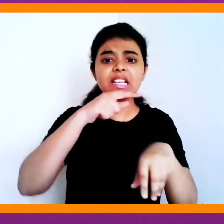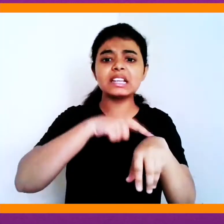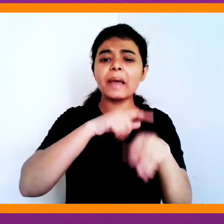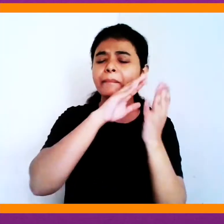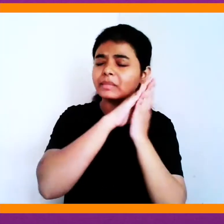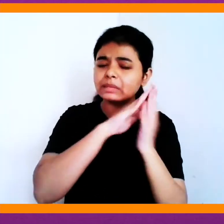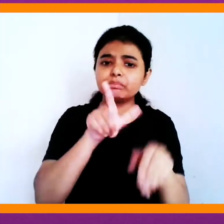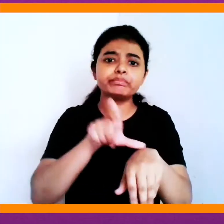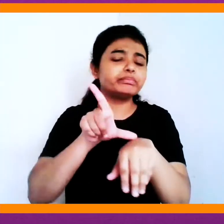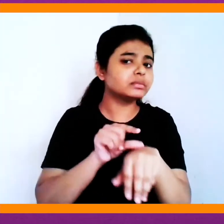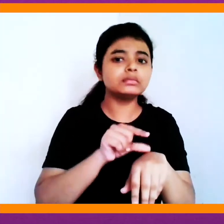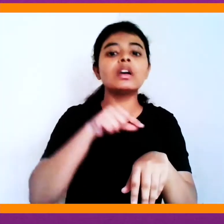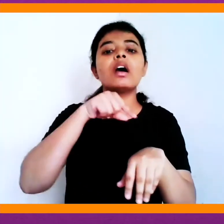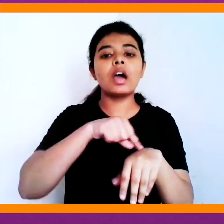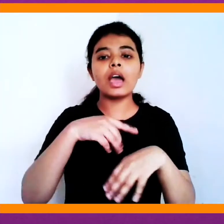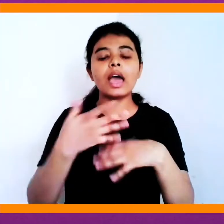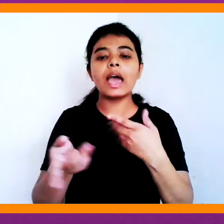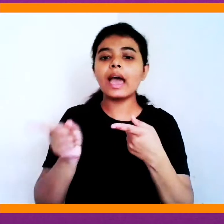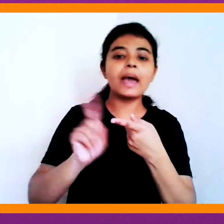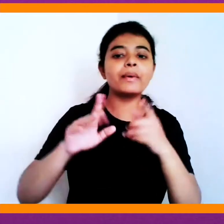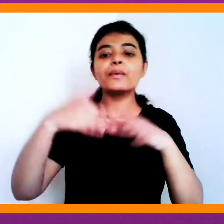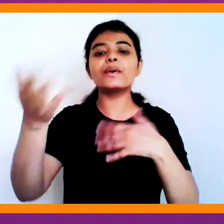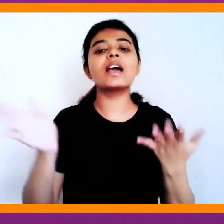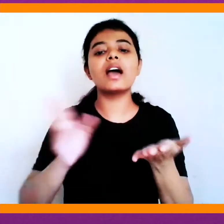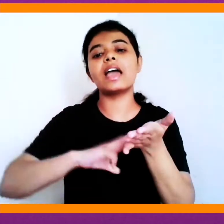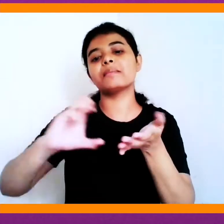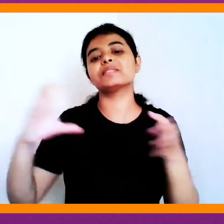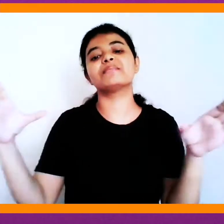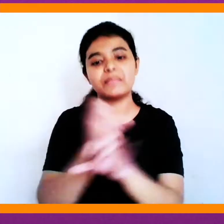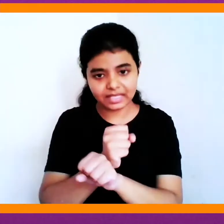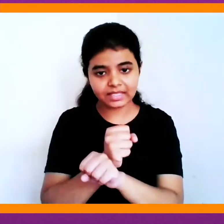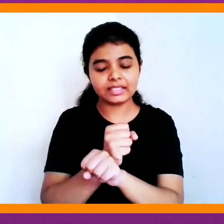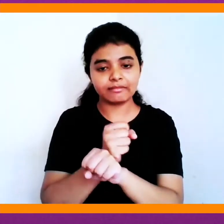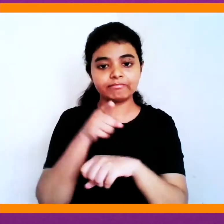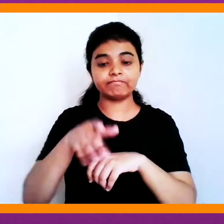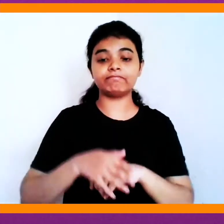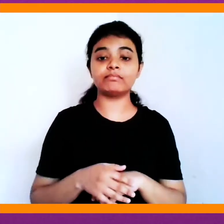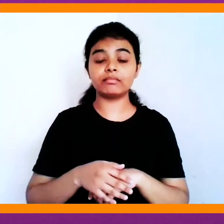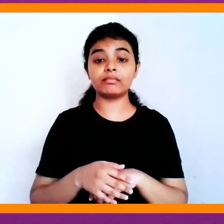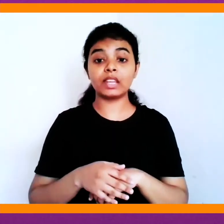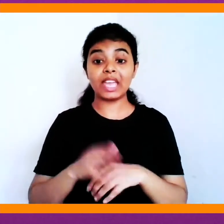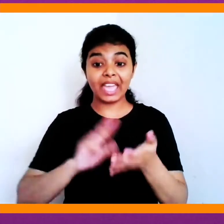so you're sleeping much less this results in irregular cycles and sometimes these are denoted